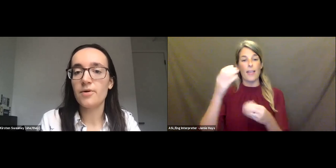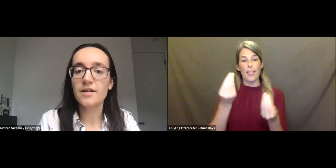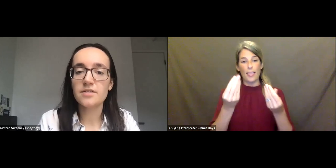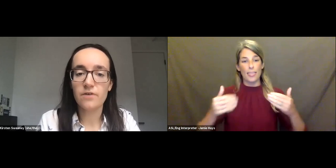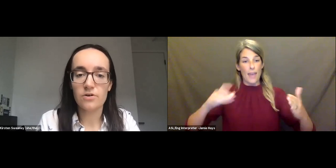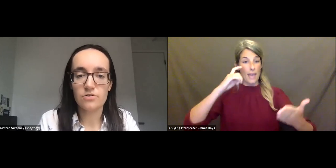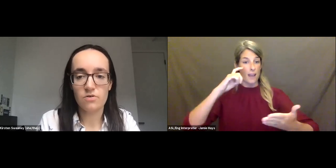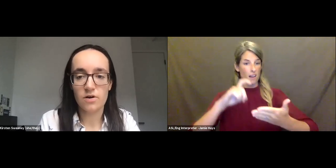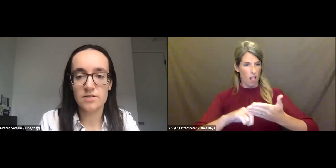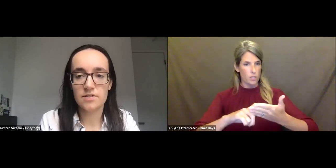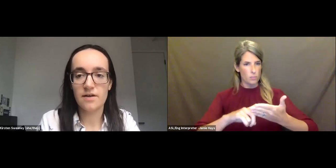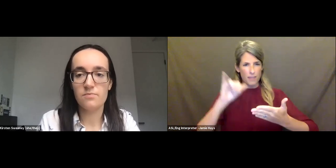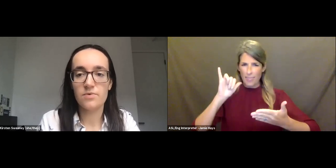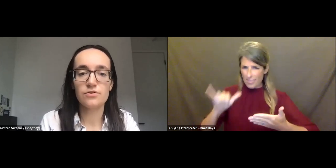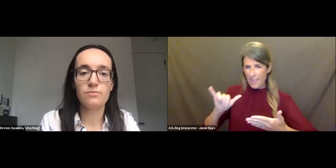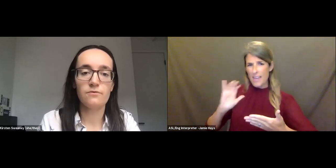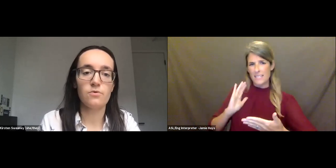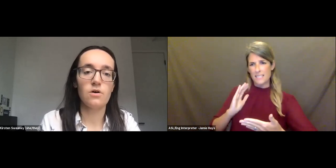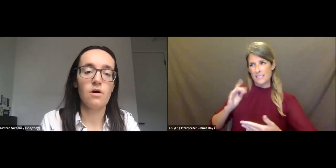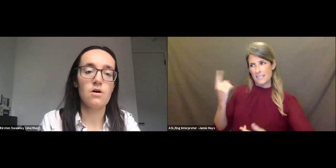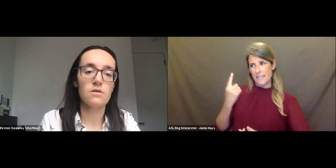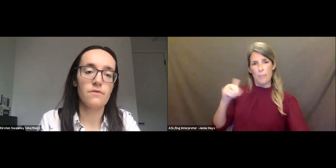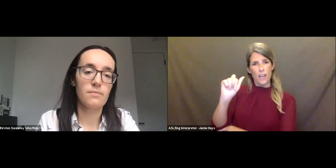practice of A.R.T./New York's that we do before all of our